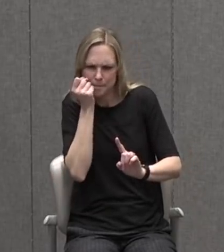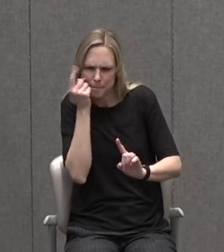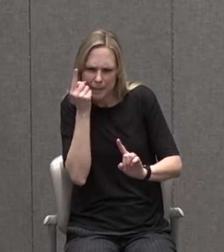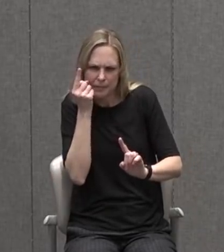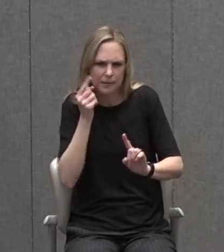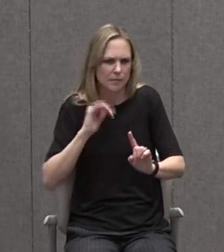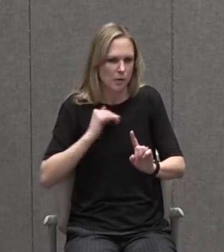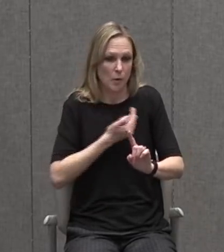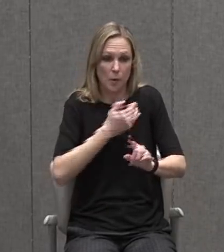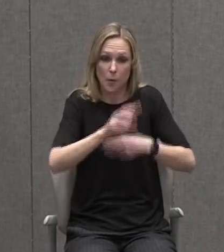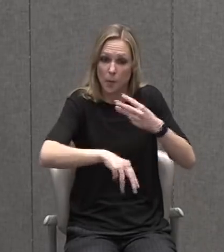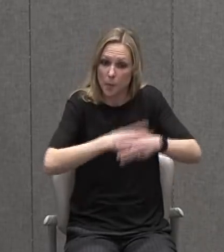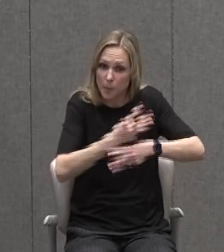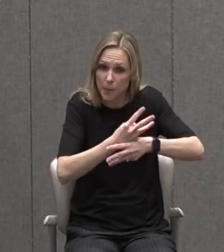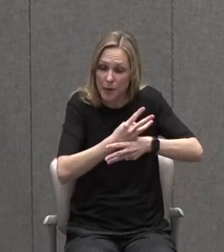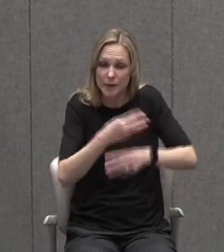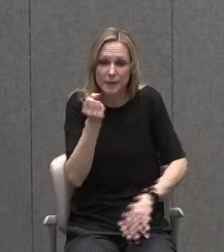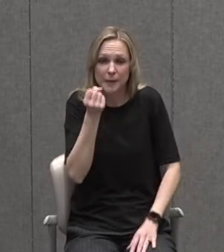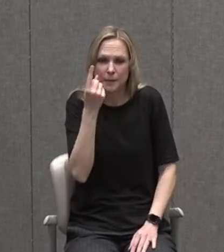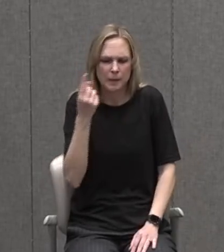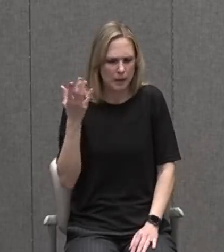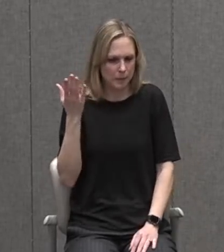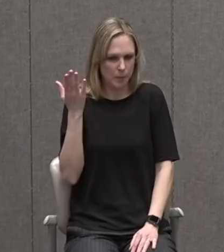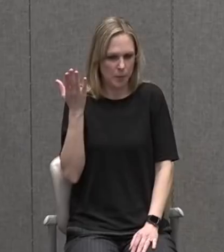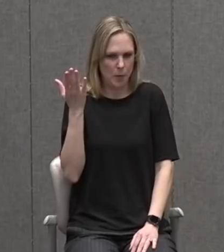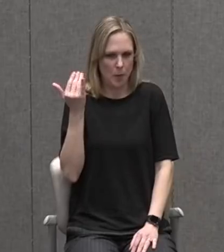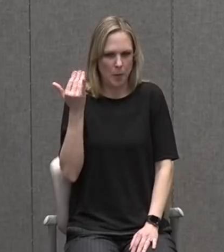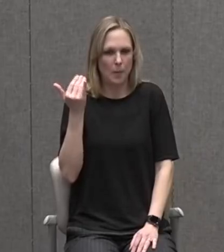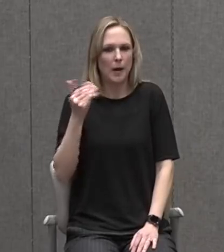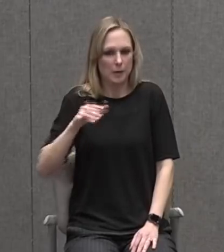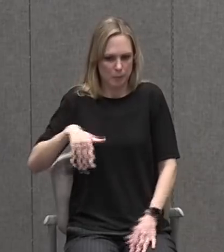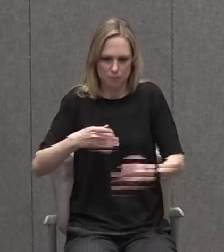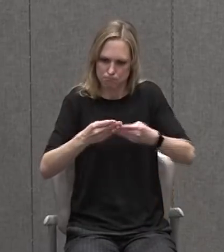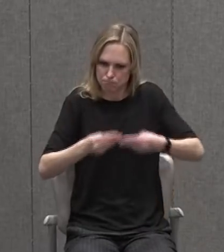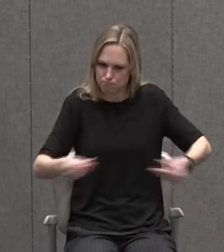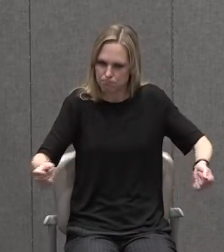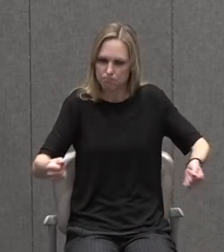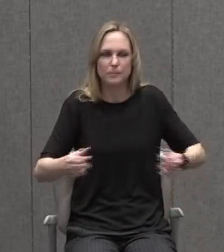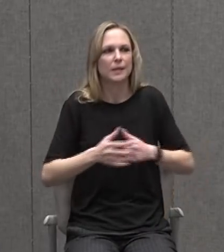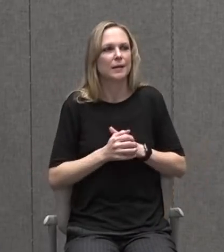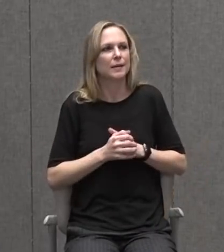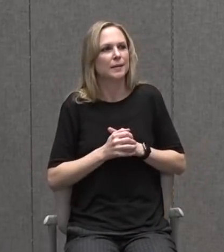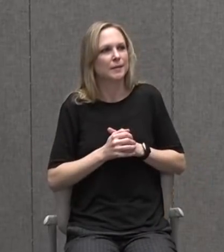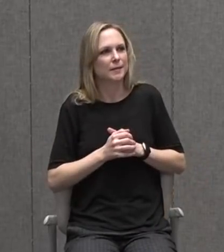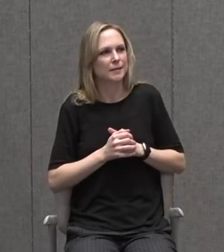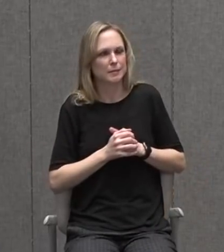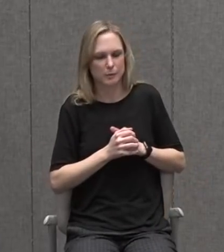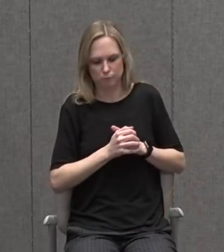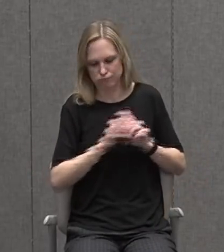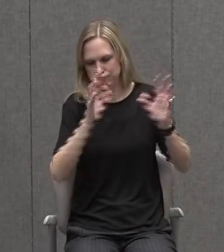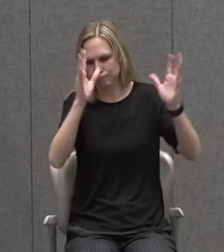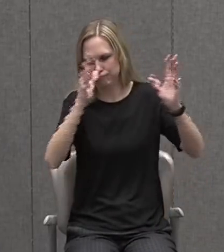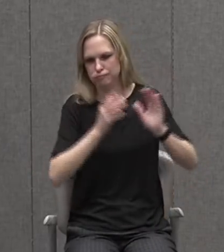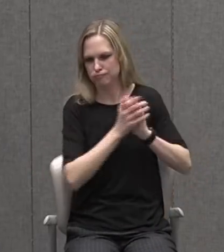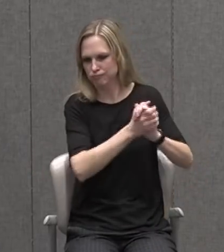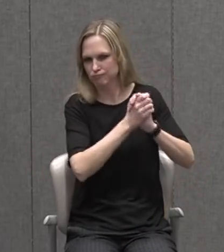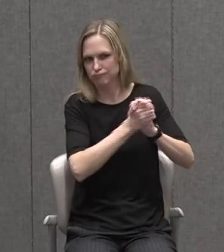in our world and making sense of why we, we are doing that. And I applaud you for doing that so well.